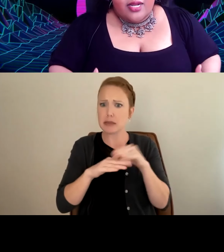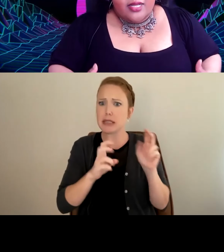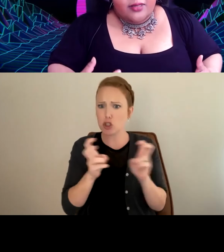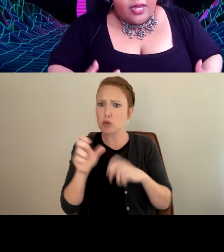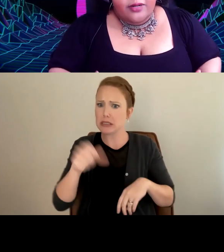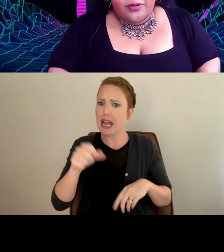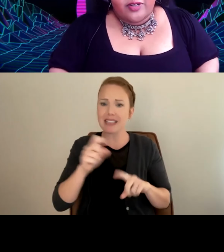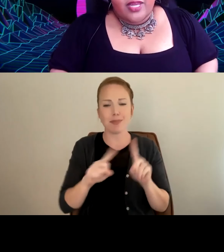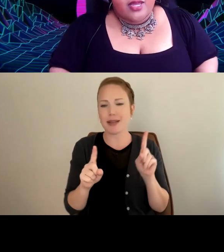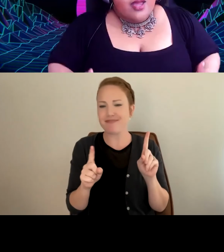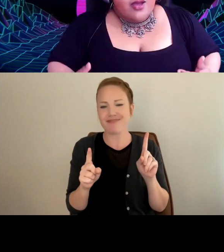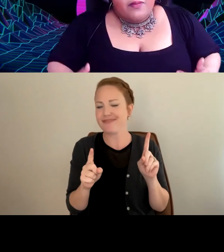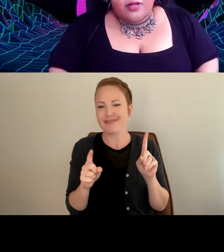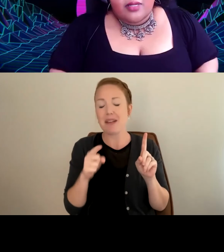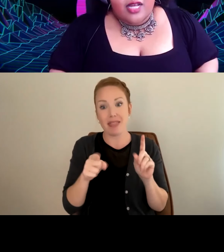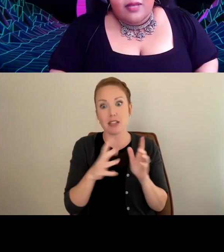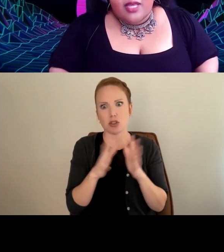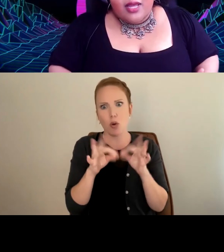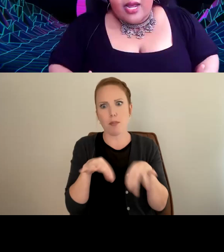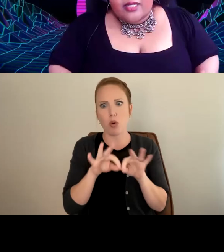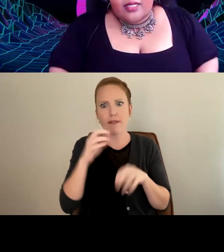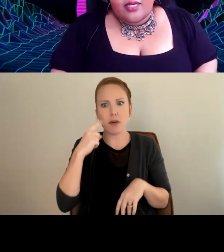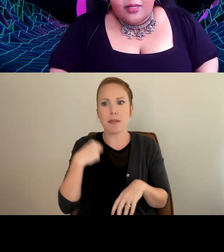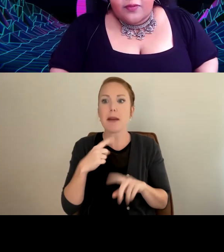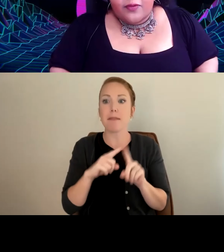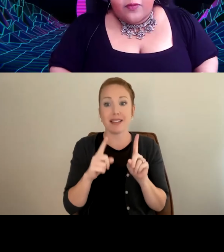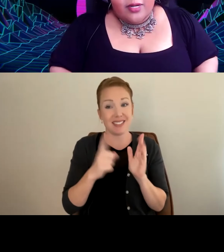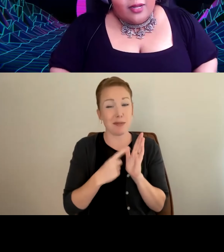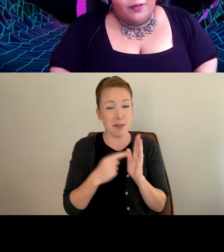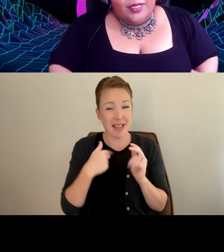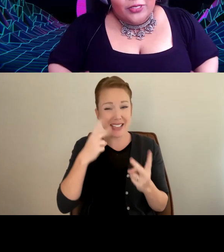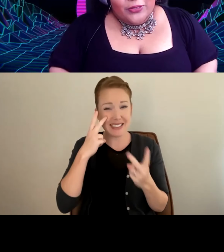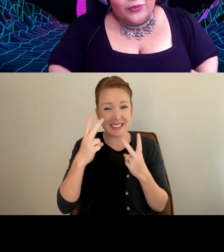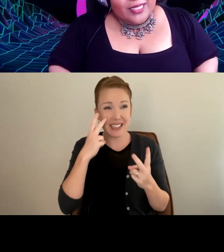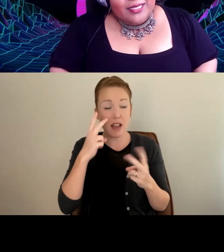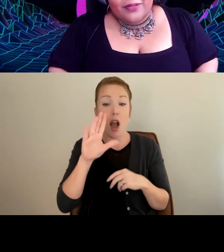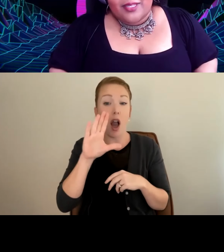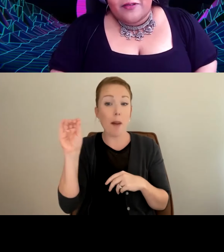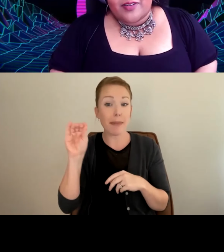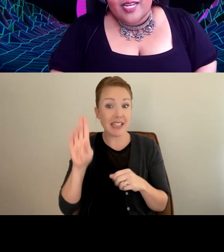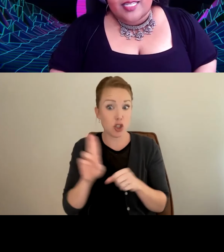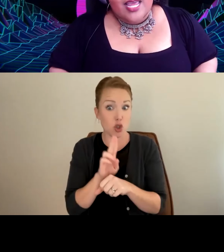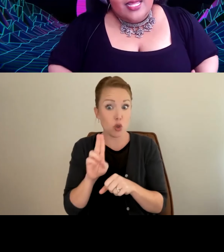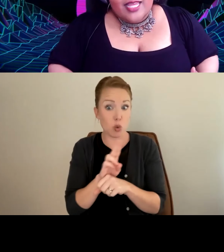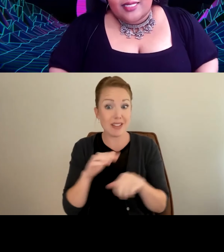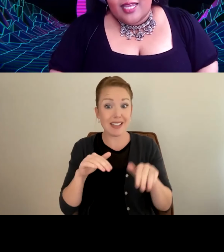is anecdotal to me. Most of the times I see when companies use accessibility overlays they stay